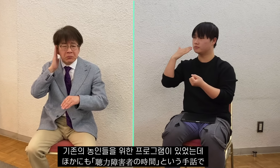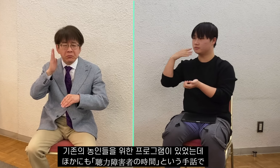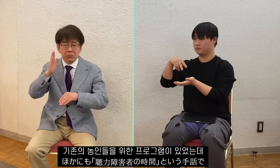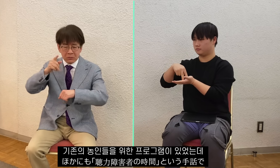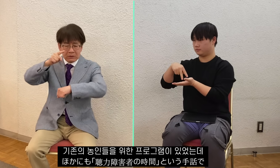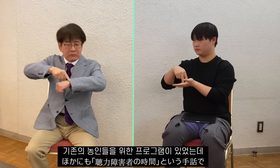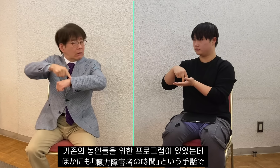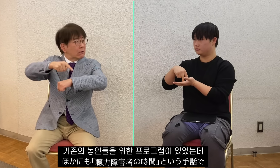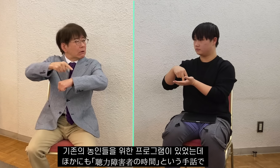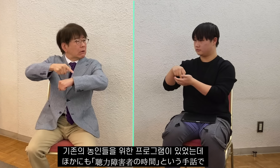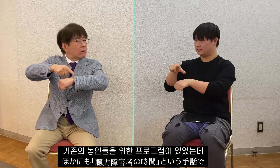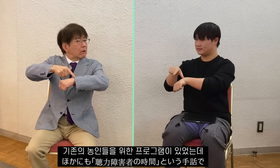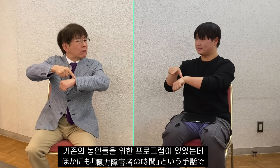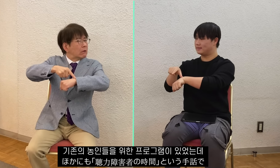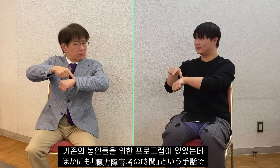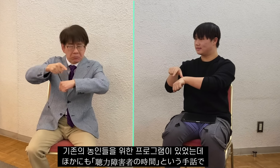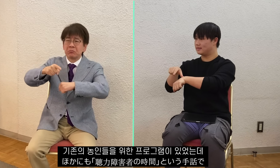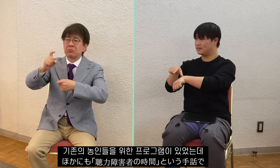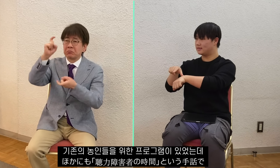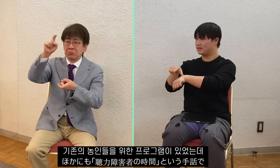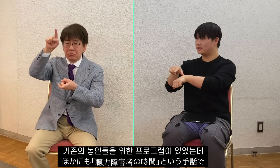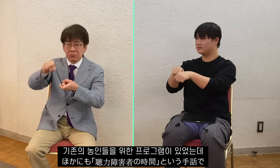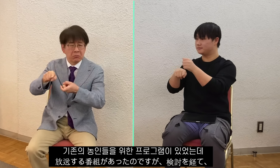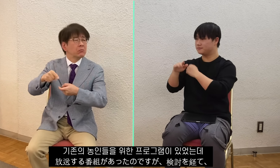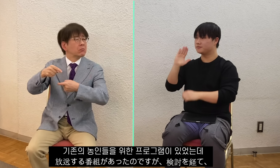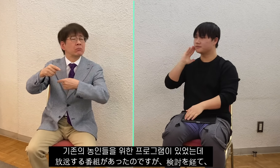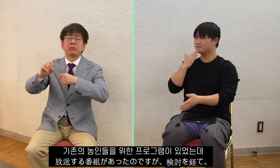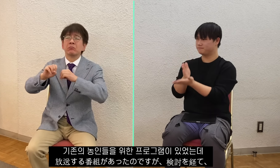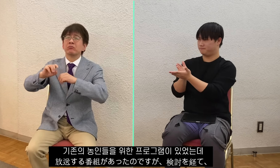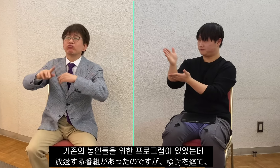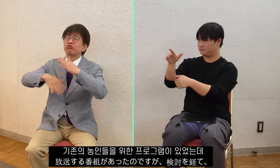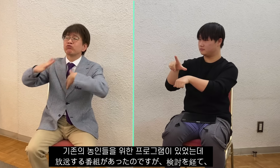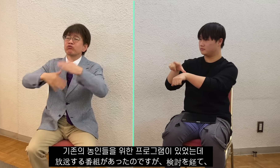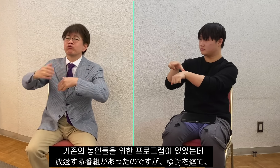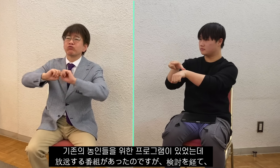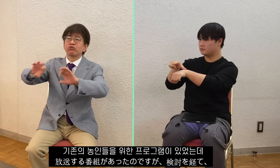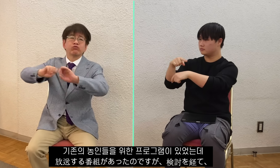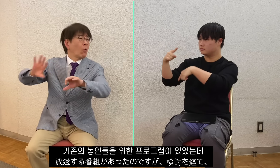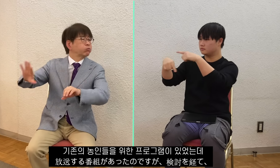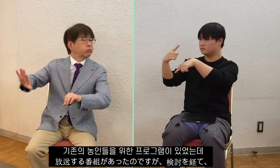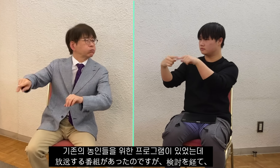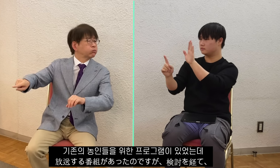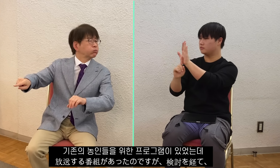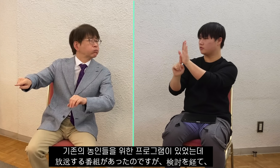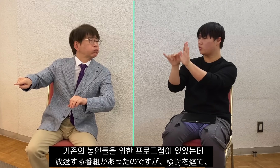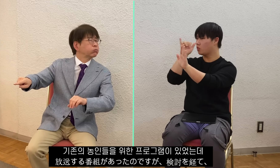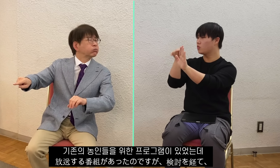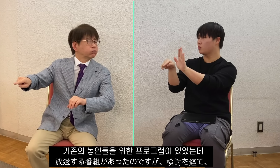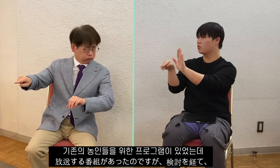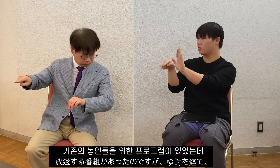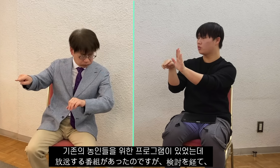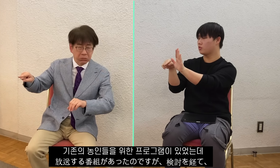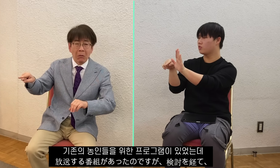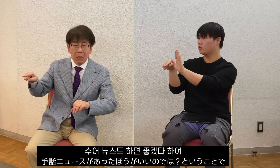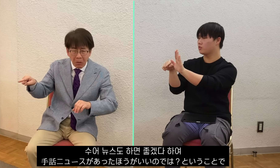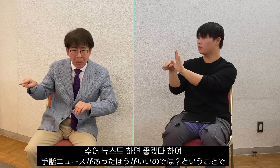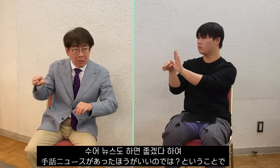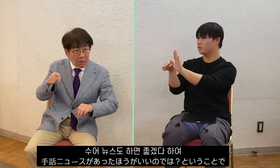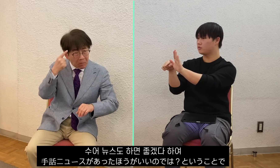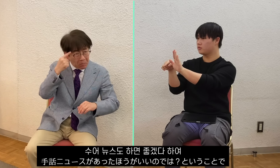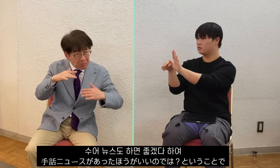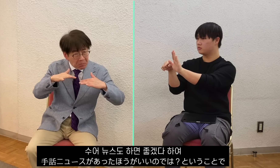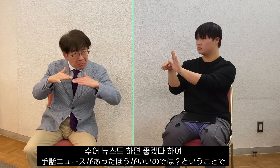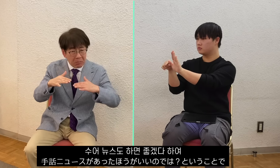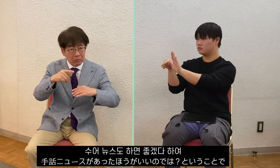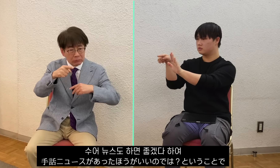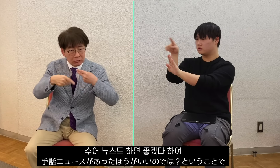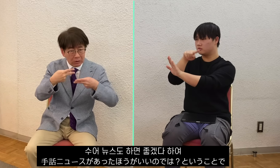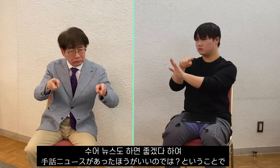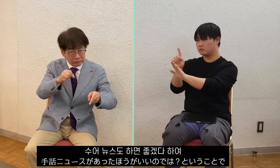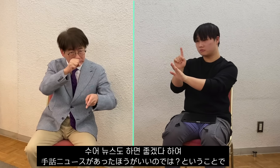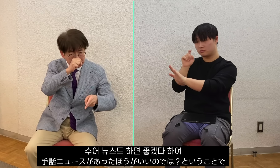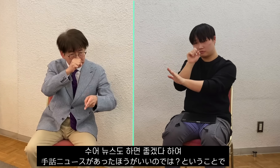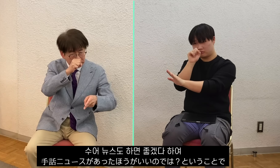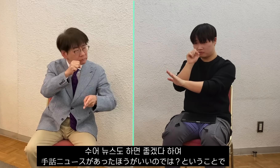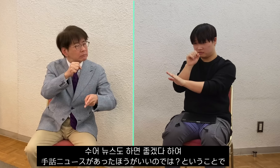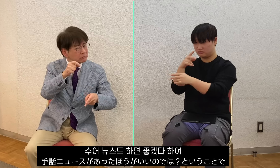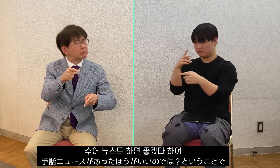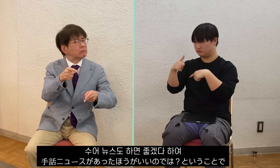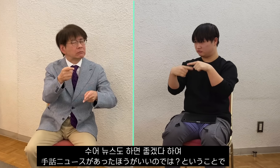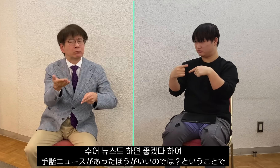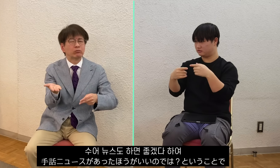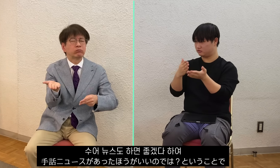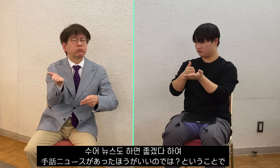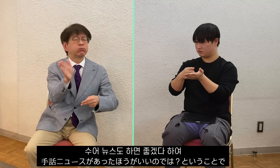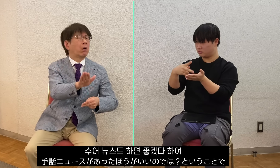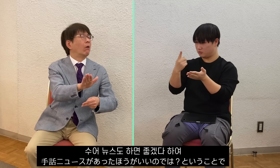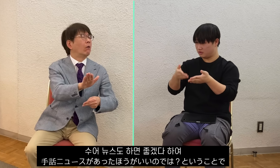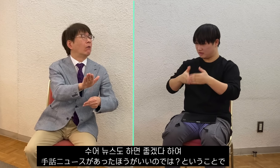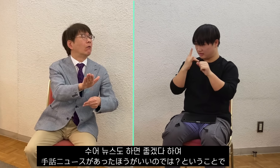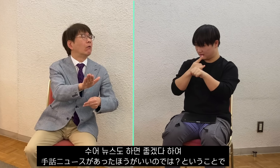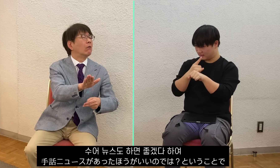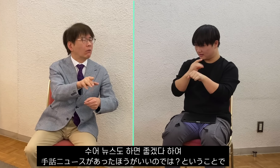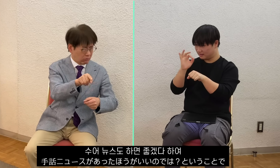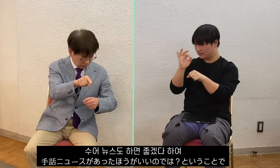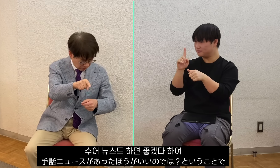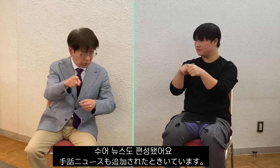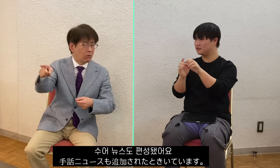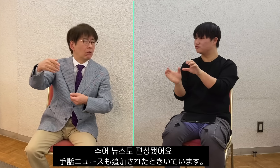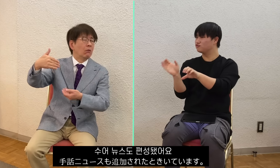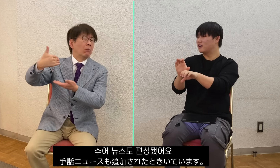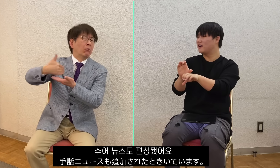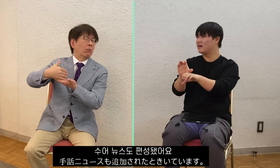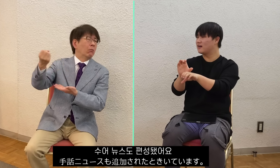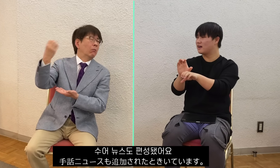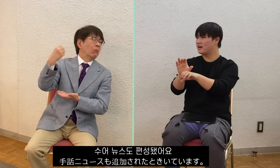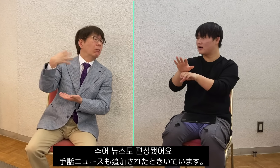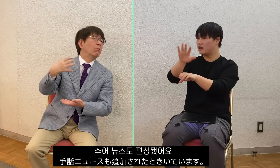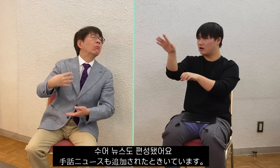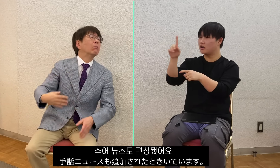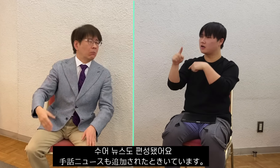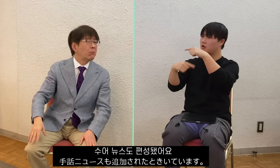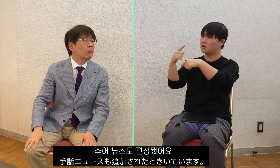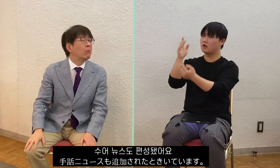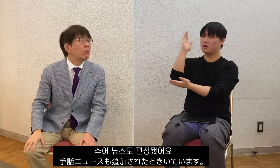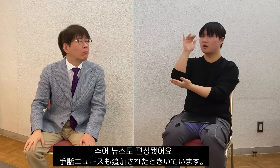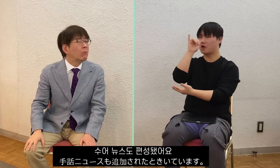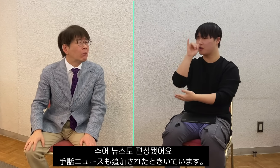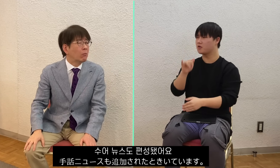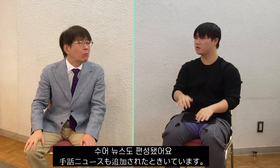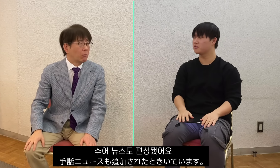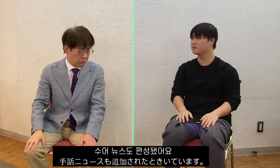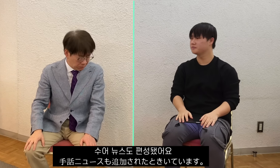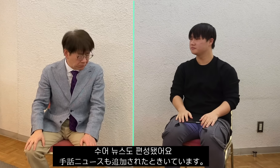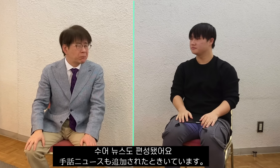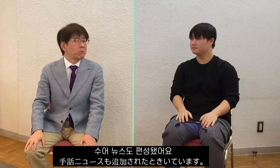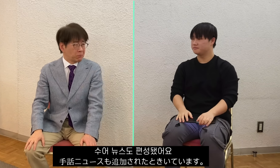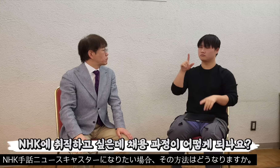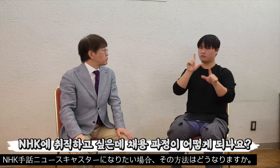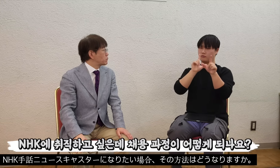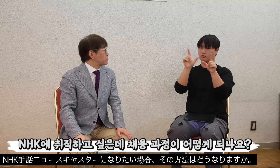there was an existing program for the deaf.